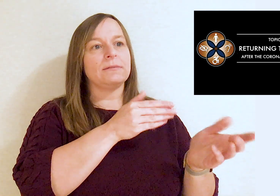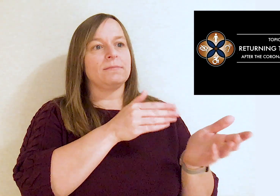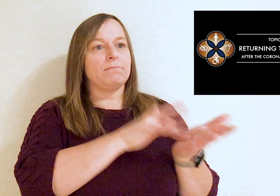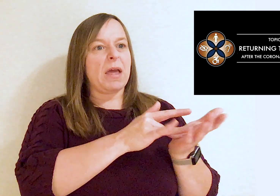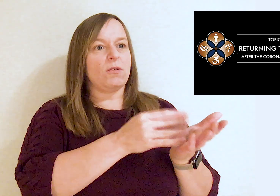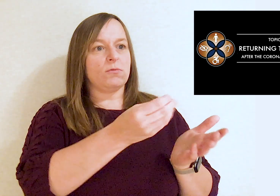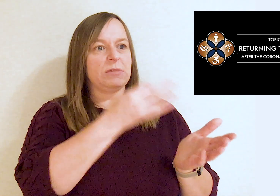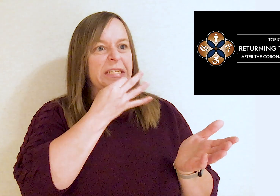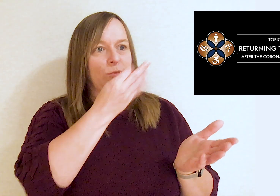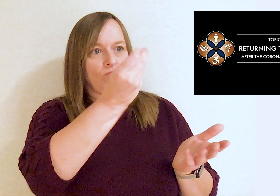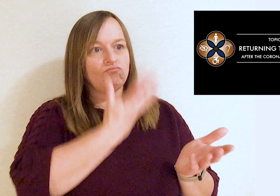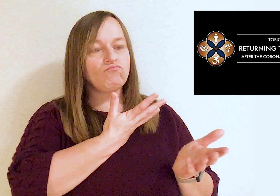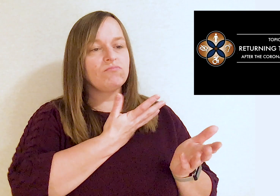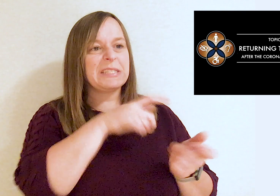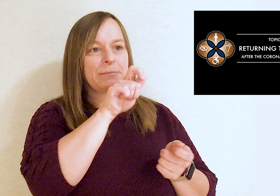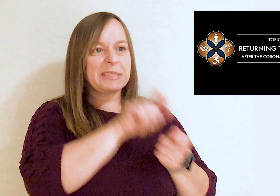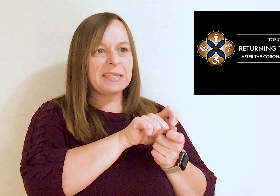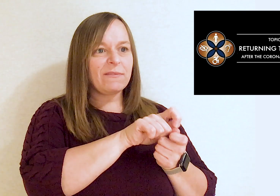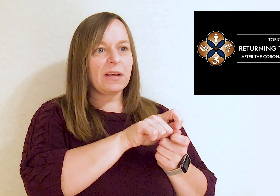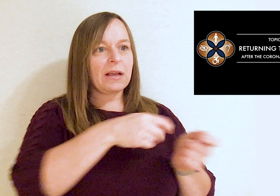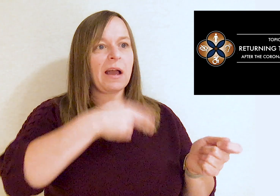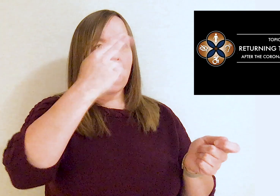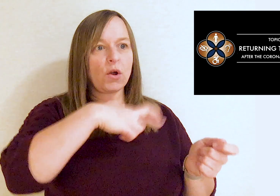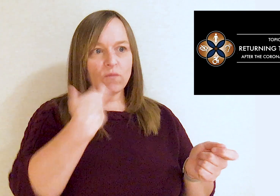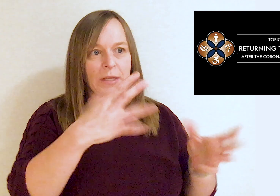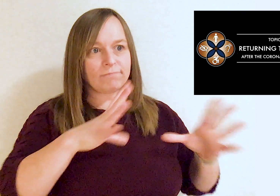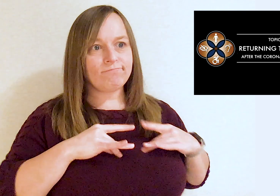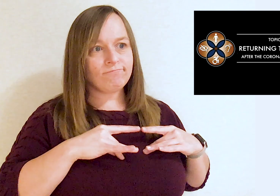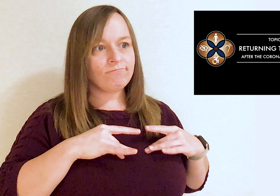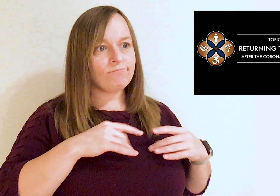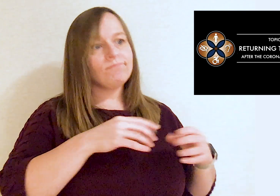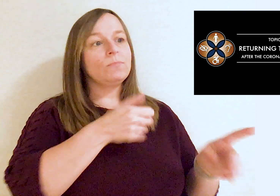experts have told us particularly vulnerable are certainly women who are